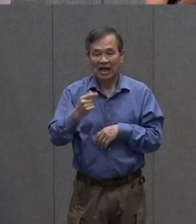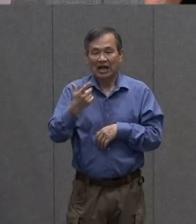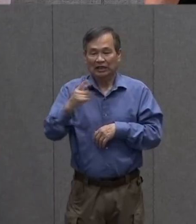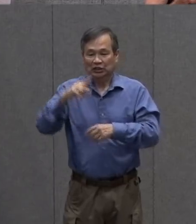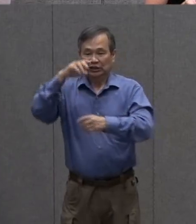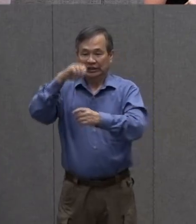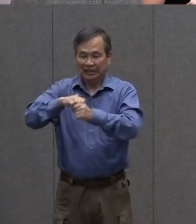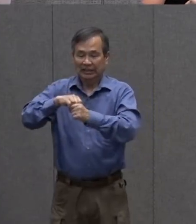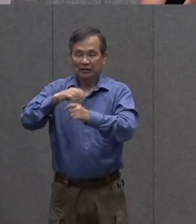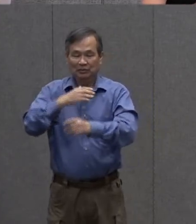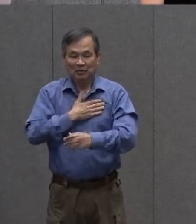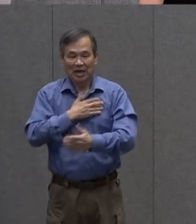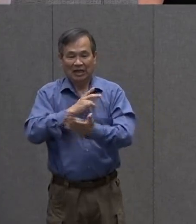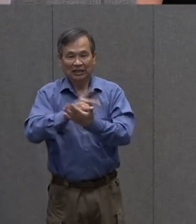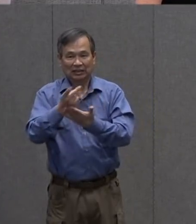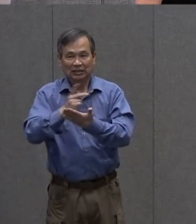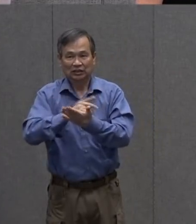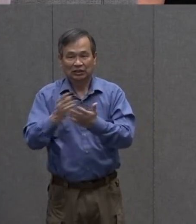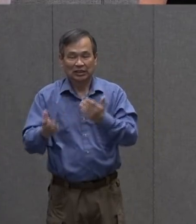to help me open a can of tomatoes.